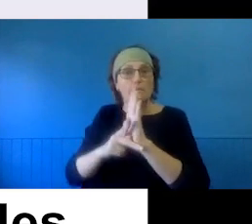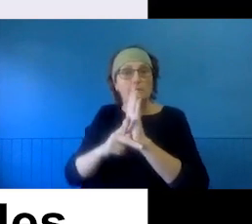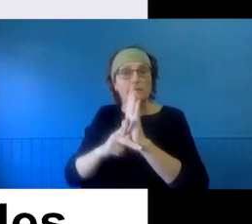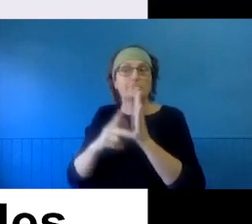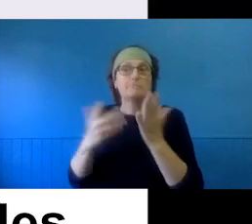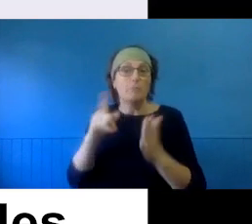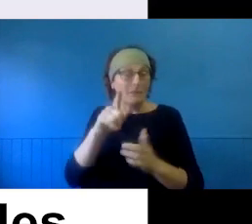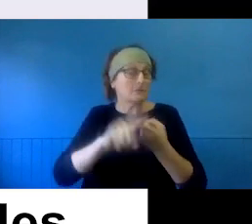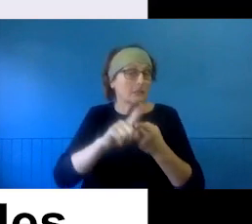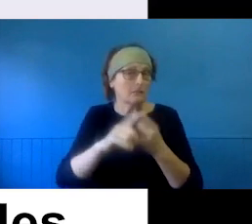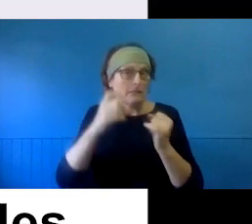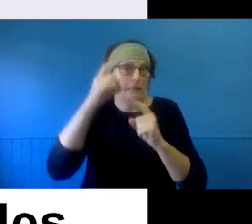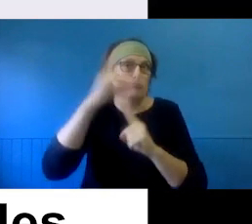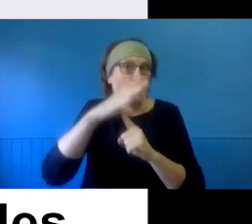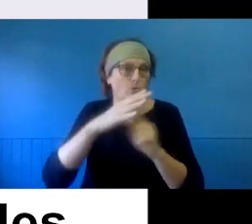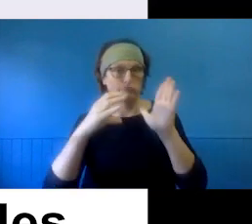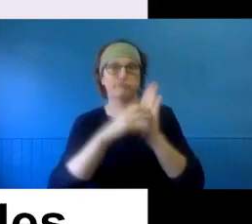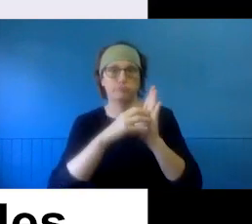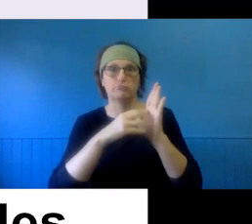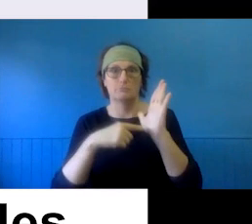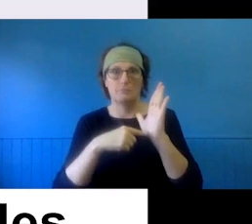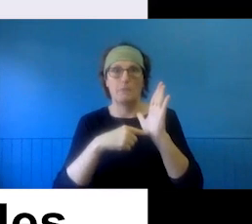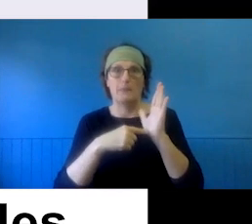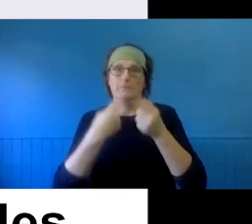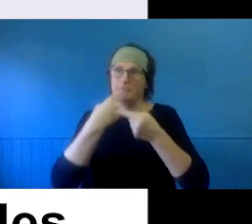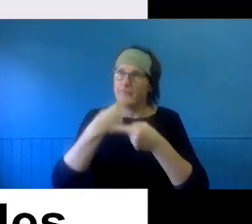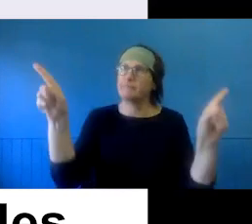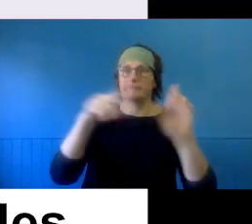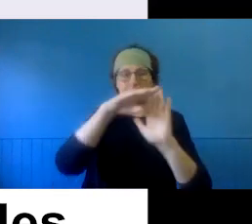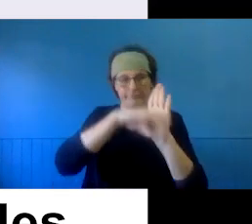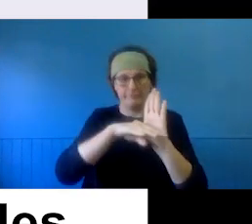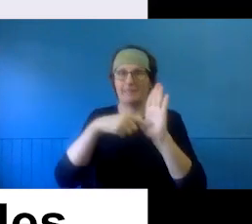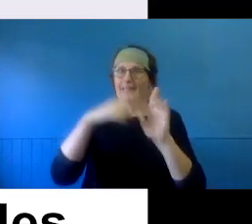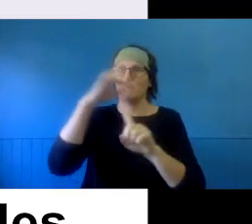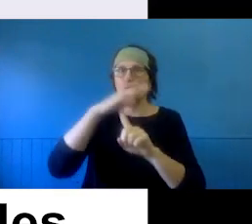article, and the declaration very important itself, have a look, in